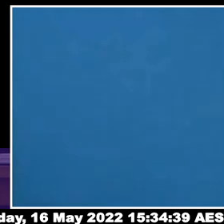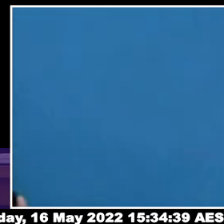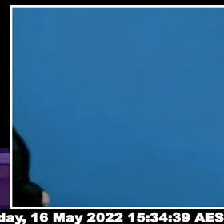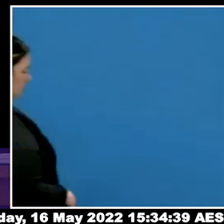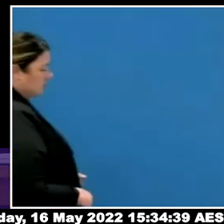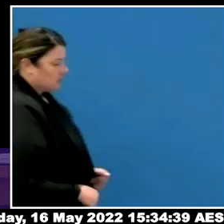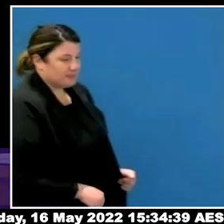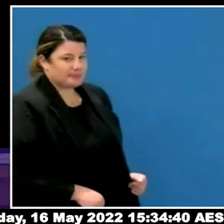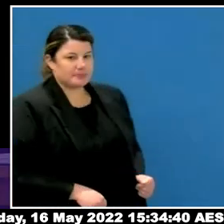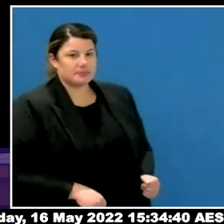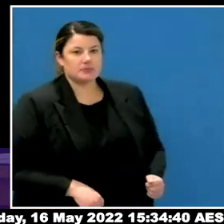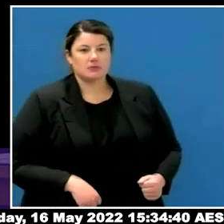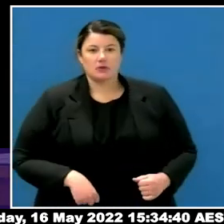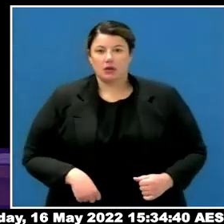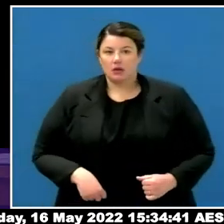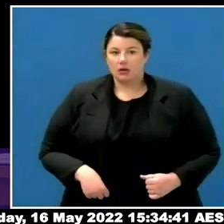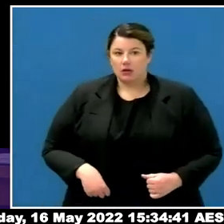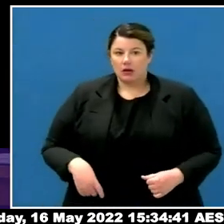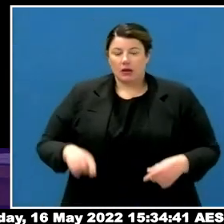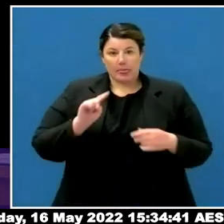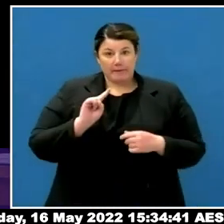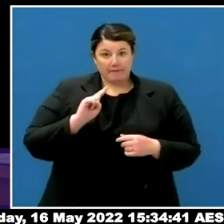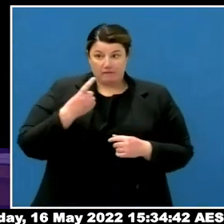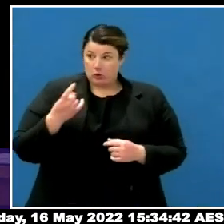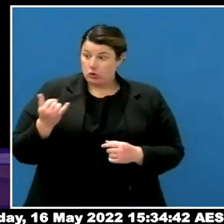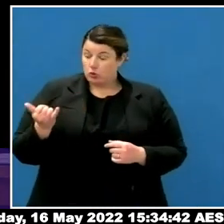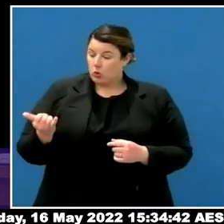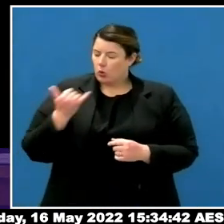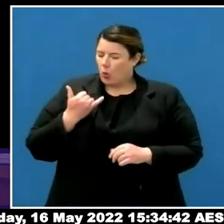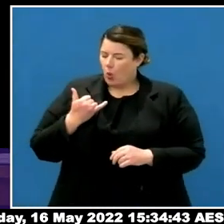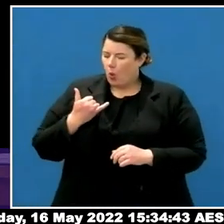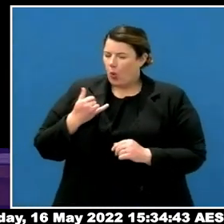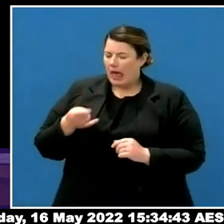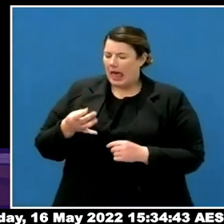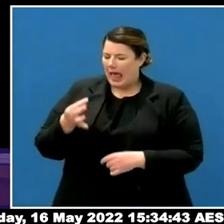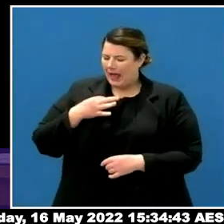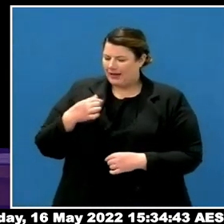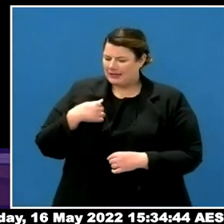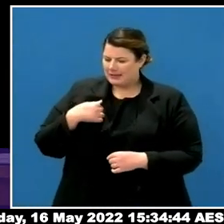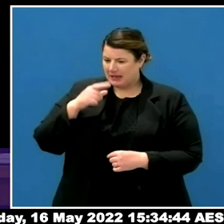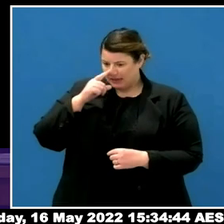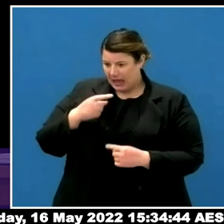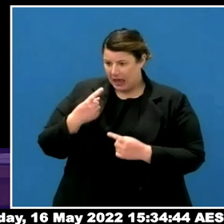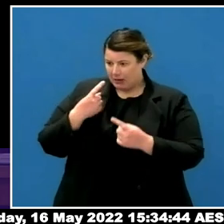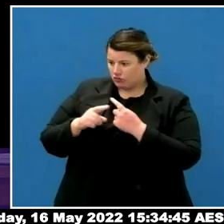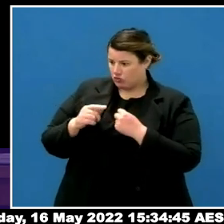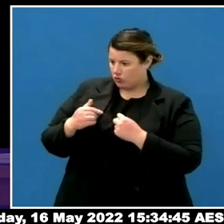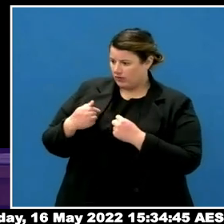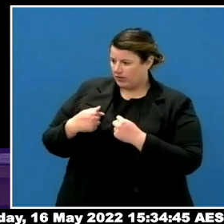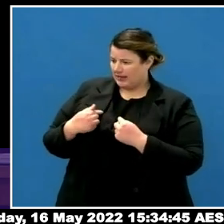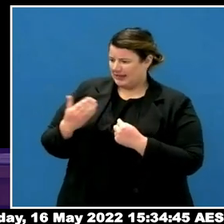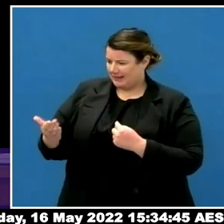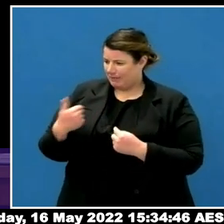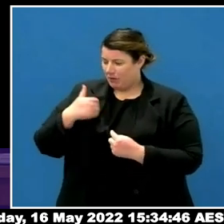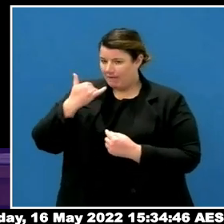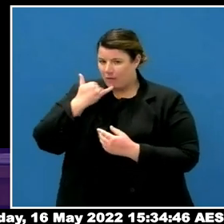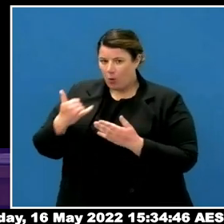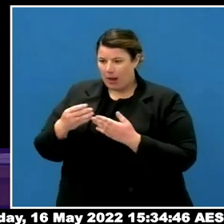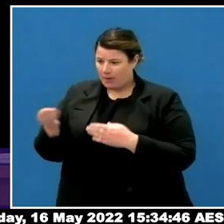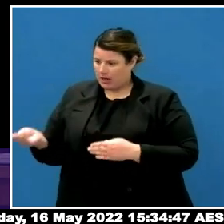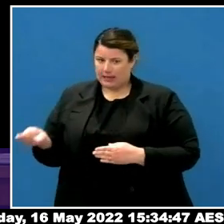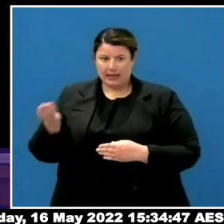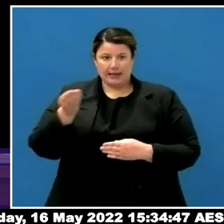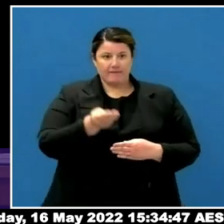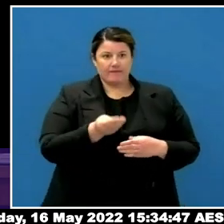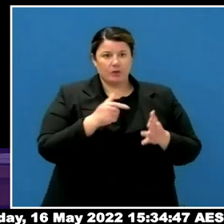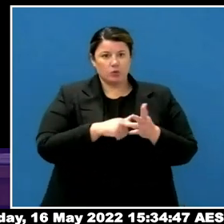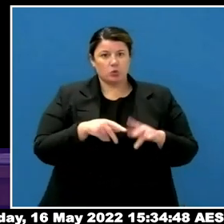to the police who had requested them, as they wanted to discuss something that had